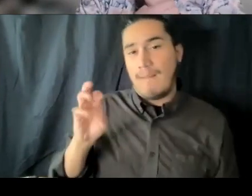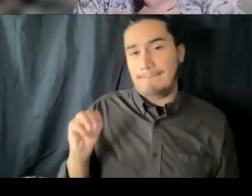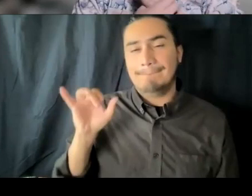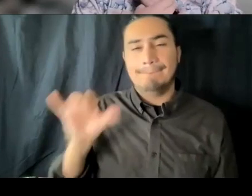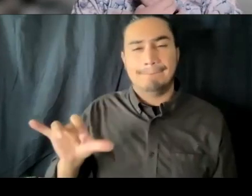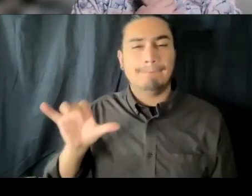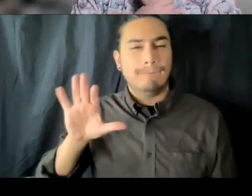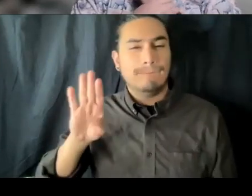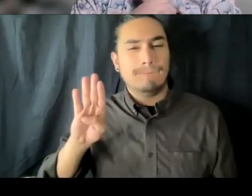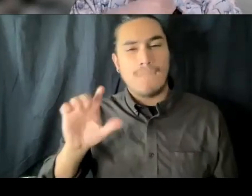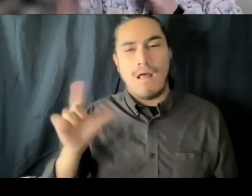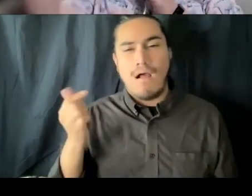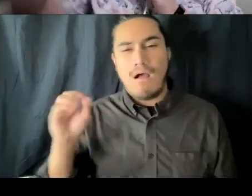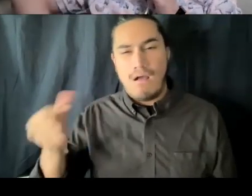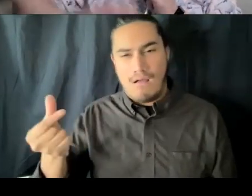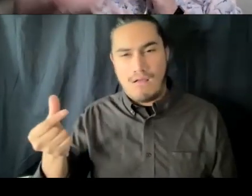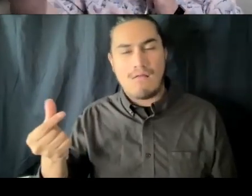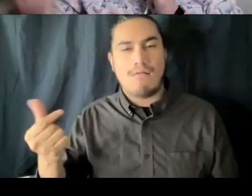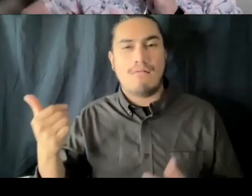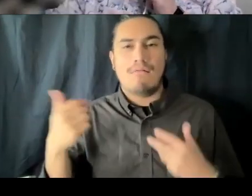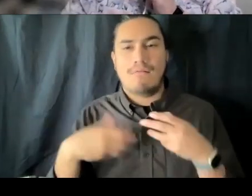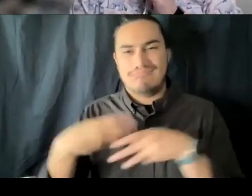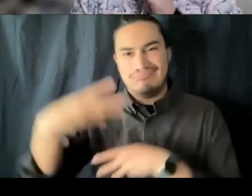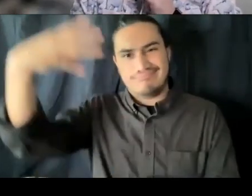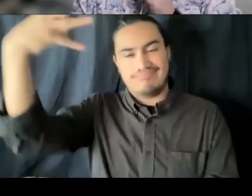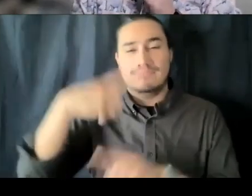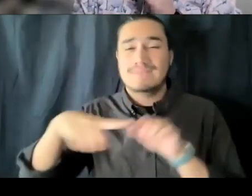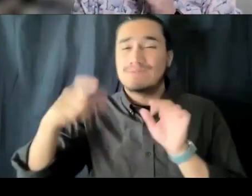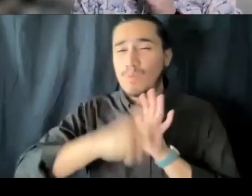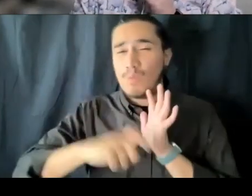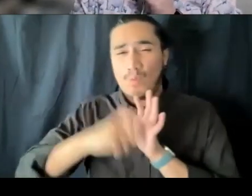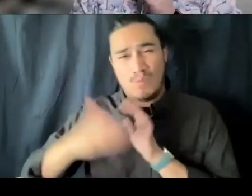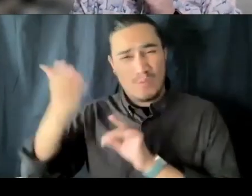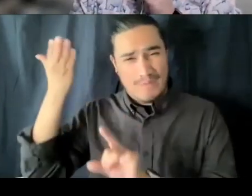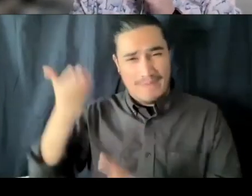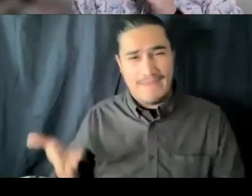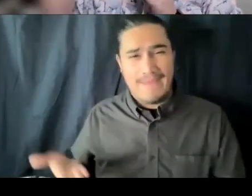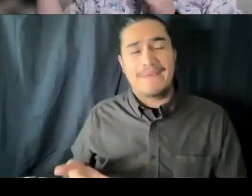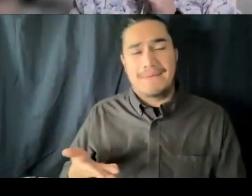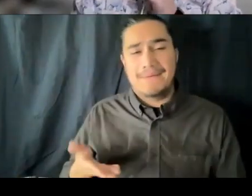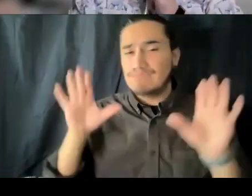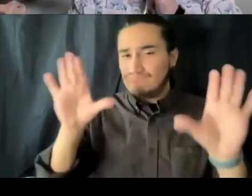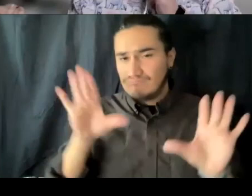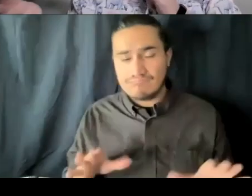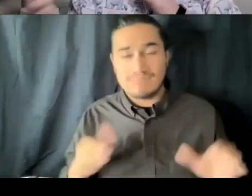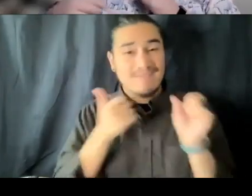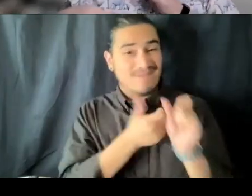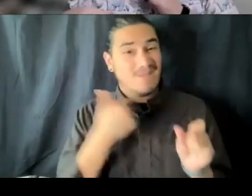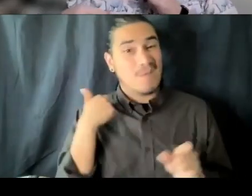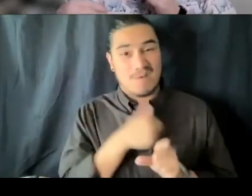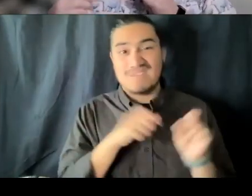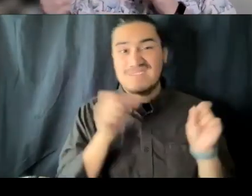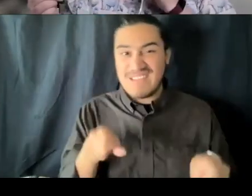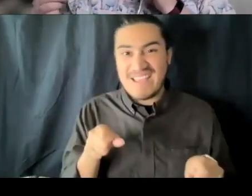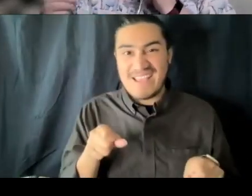So there's a long, a ton of different articles there I think is really great. And you can follow us on, excuse me,